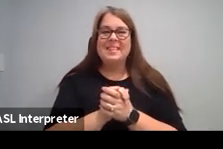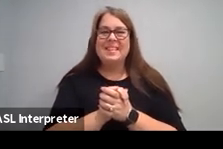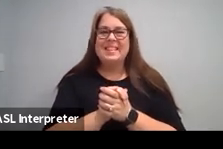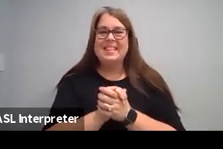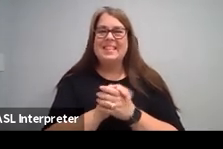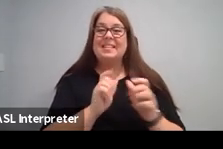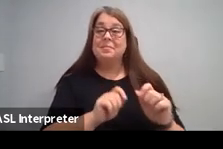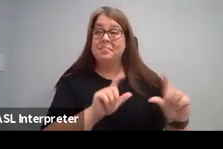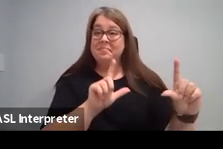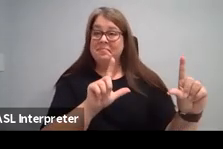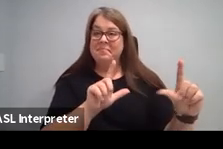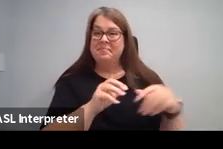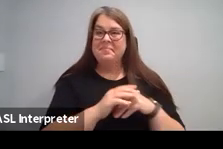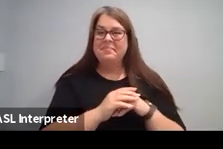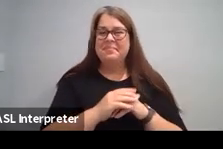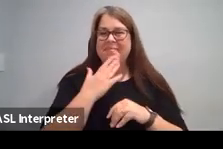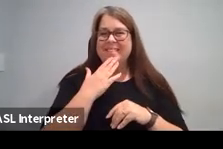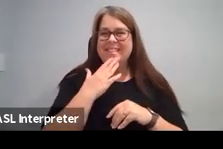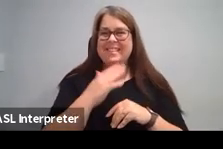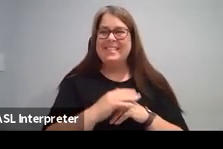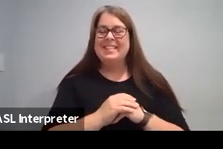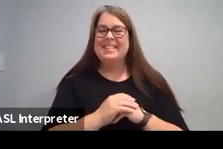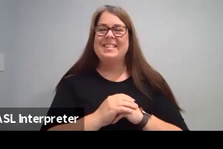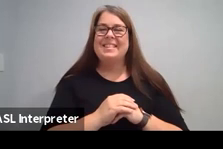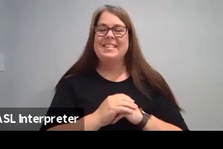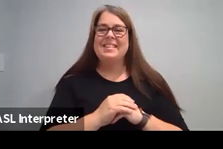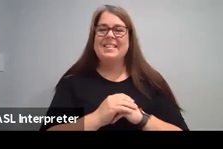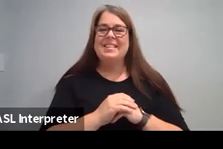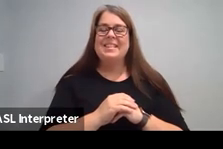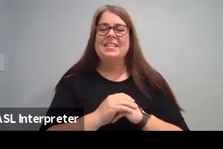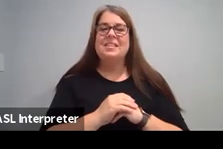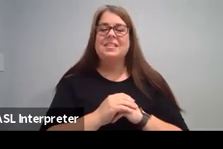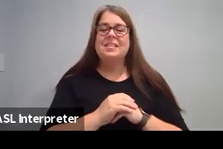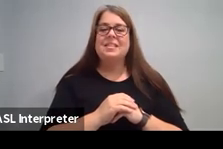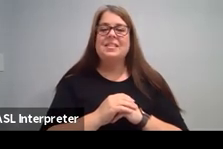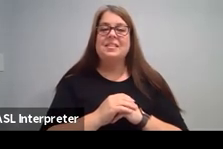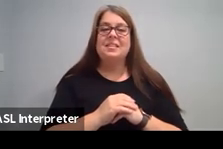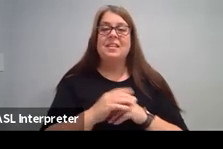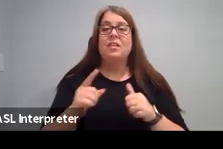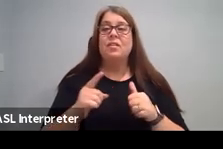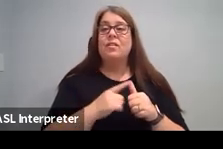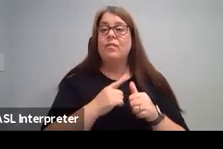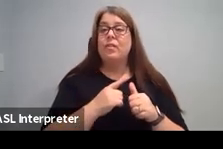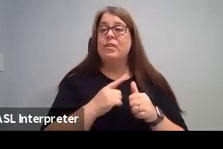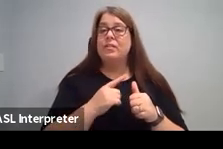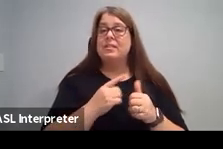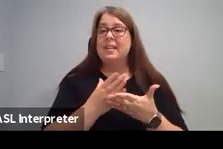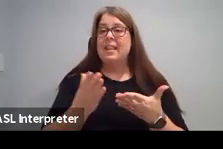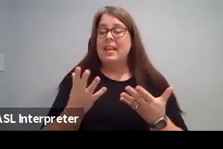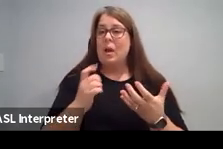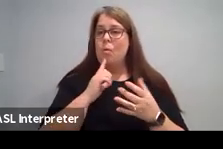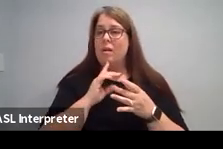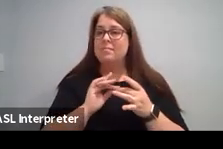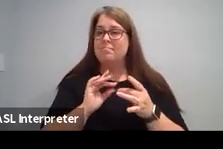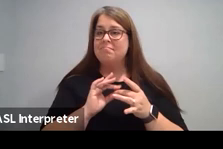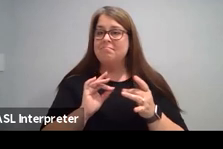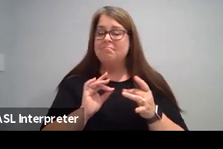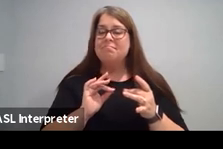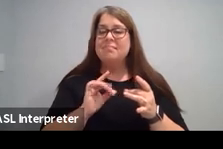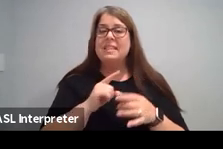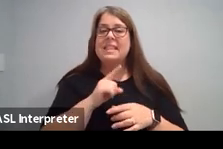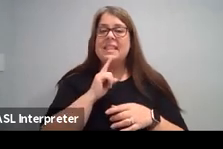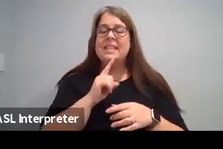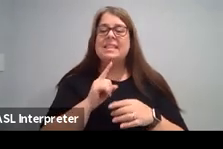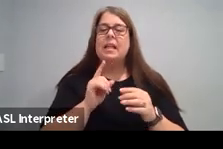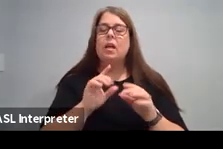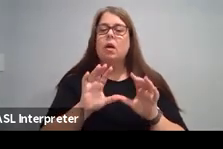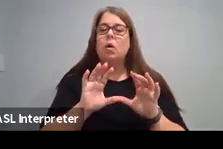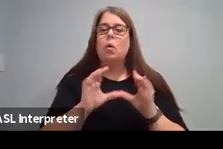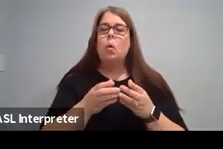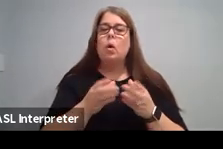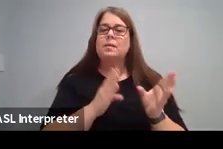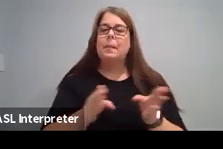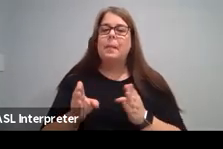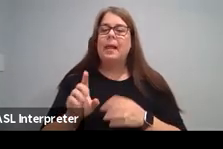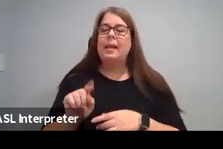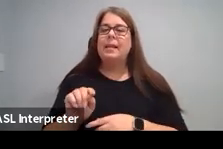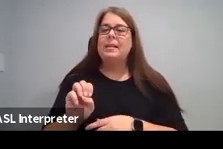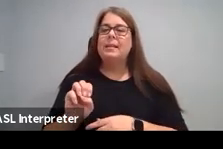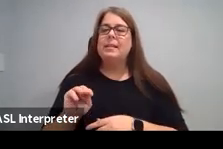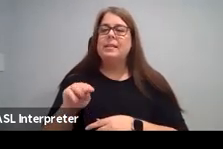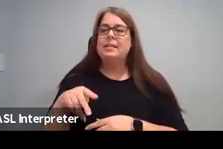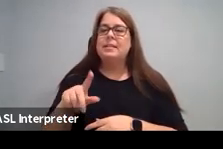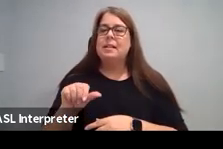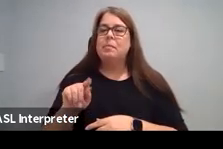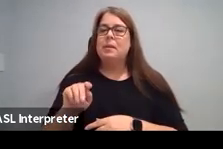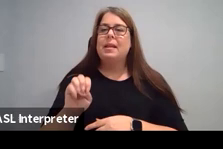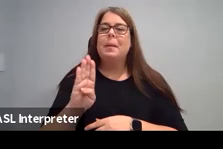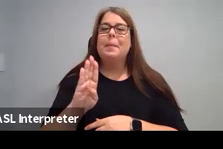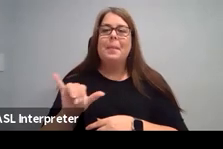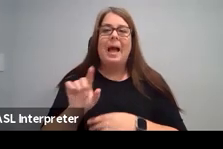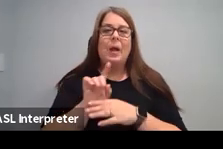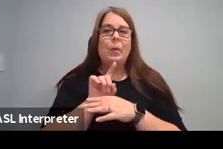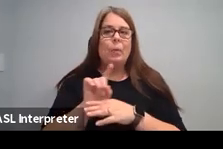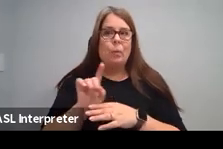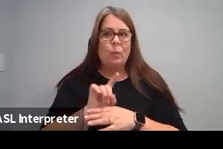Allison Frenzel : So, thank you. So the first thing I'm going to talk about is this course planning template by week. So Julie and I, and we're going to show images on the following slides, but this is the point where you might want to